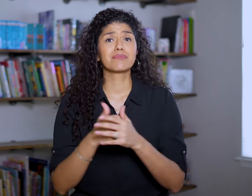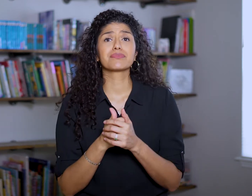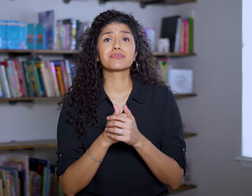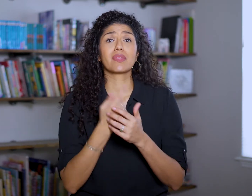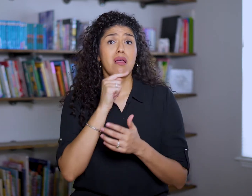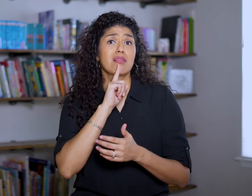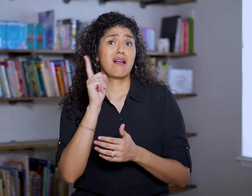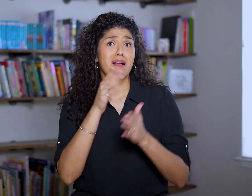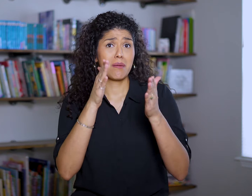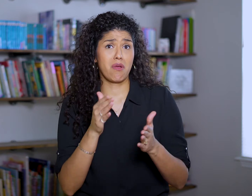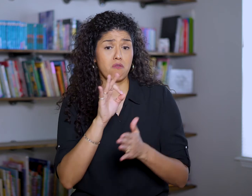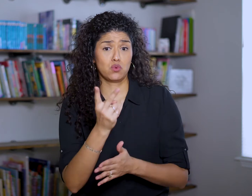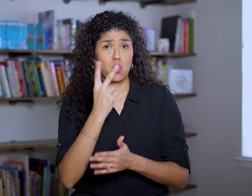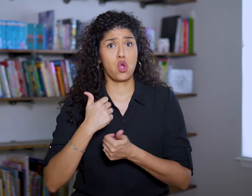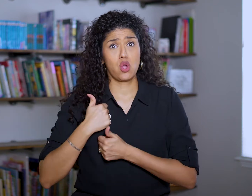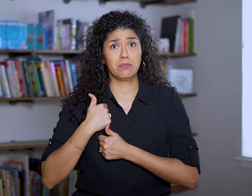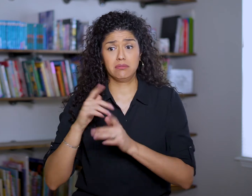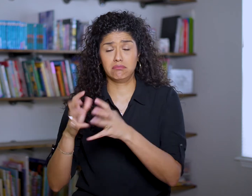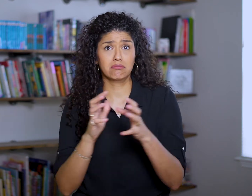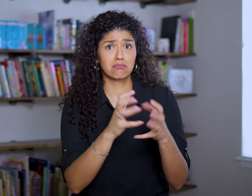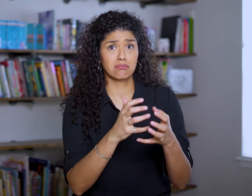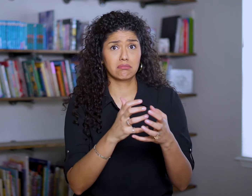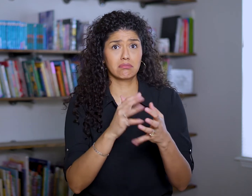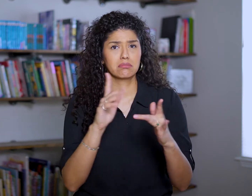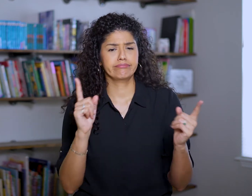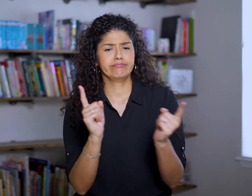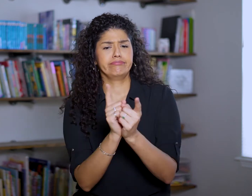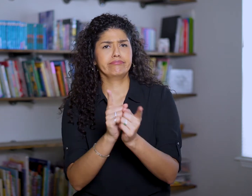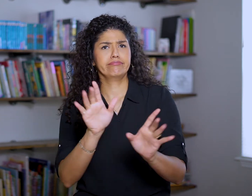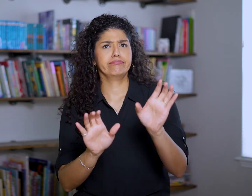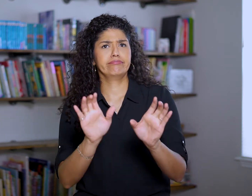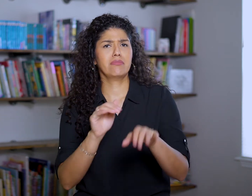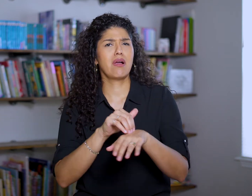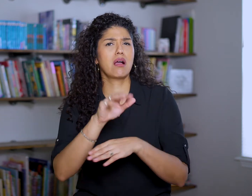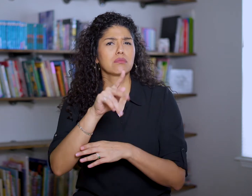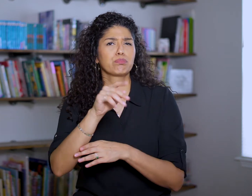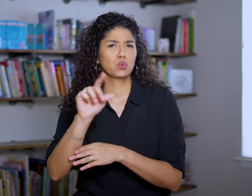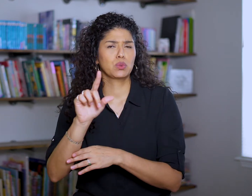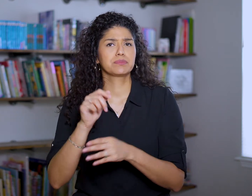the commanders of the two armies meet for a chat by the pool.